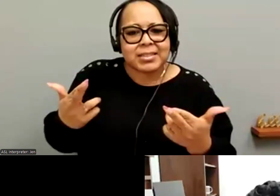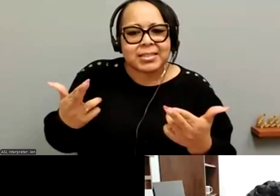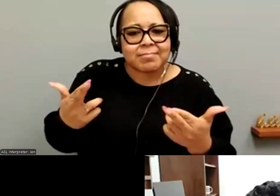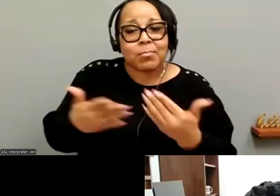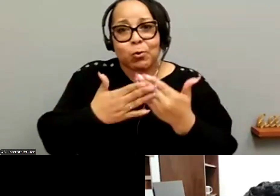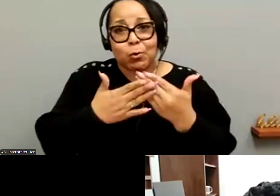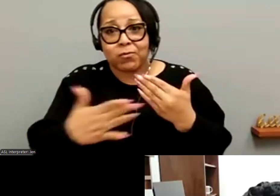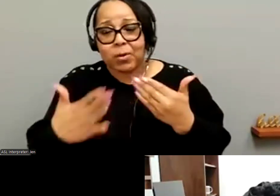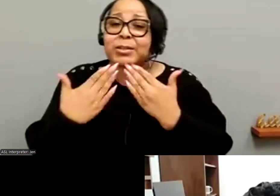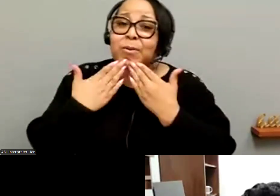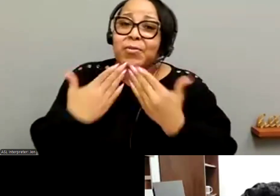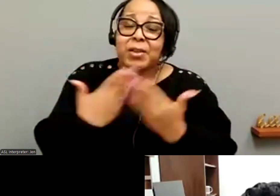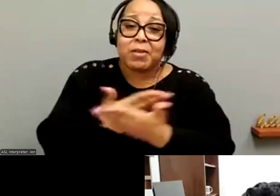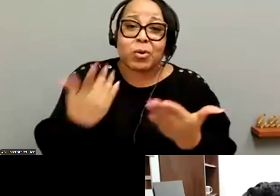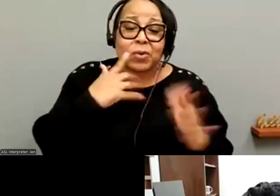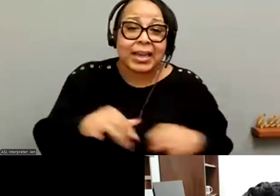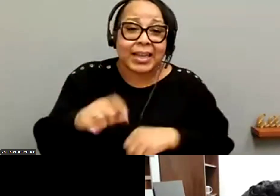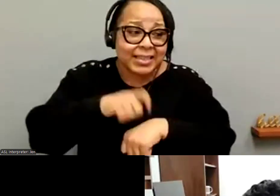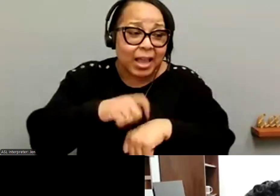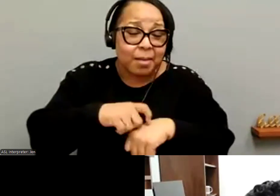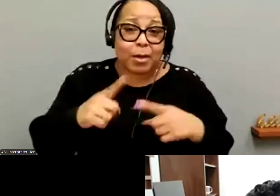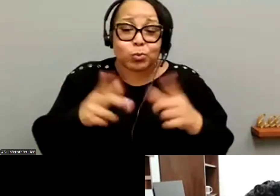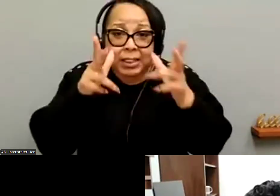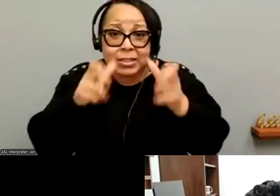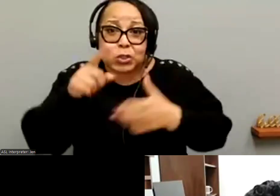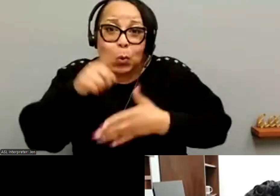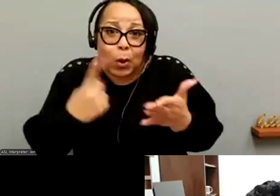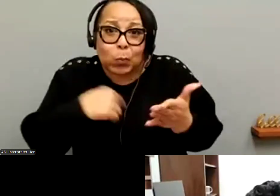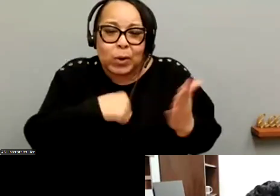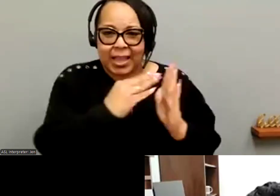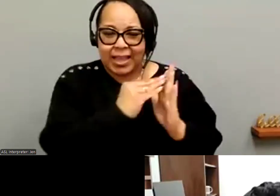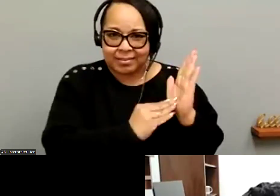13:15:00 forward. So thank you, 13:15:01 everyone, for taking the time 13:15:03 out to come listen to what we 13:15:04 have found. We are paying